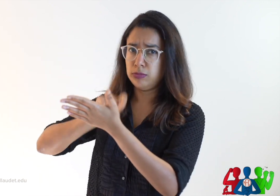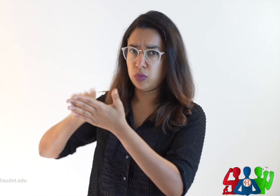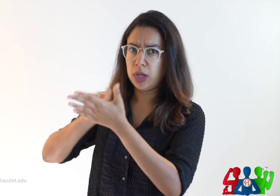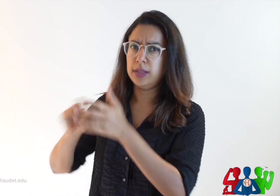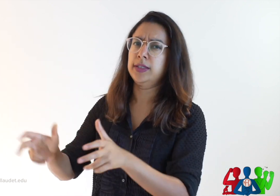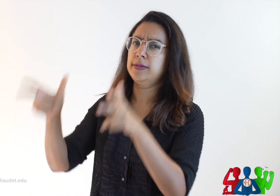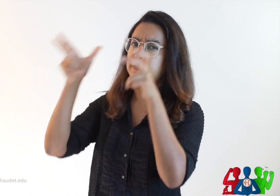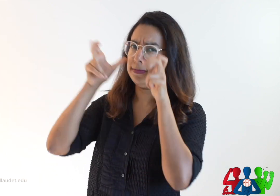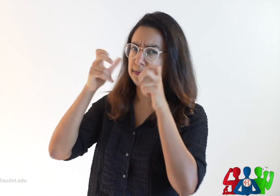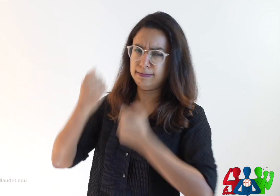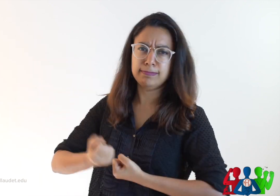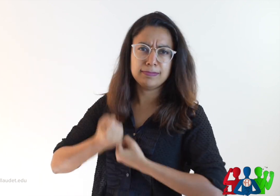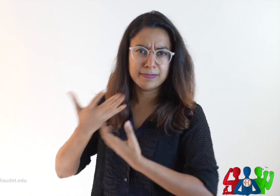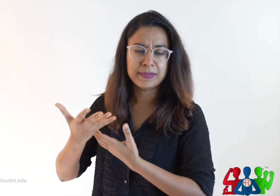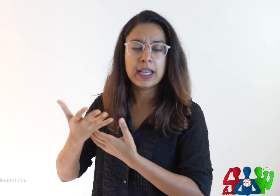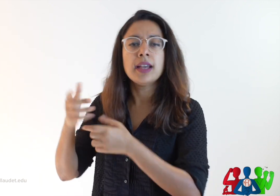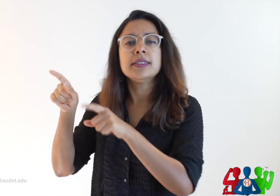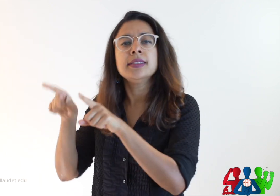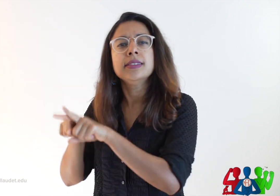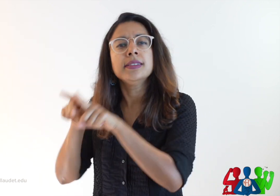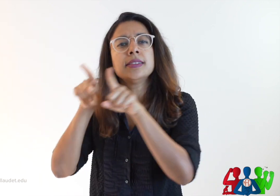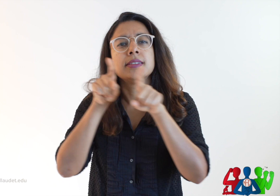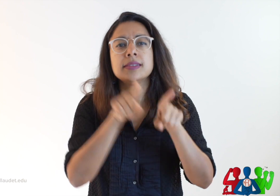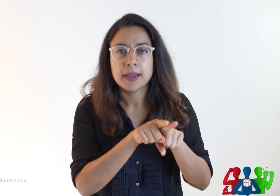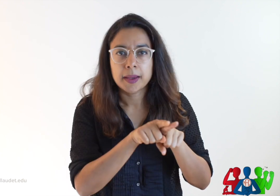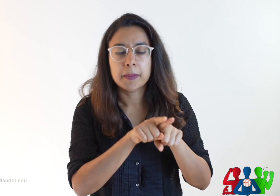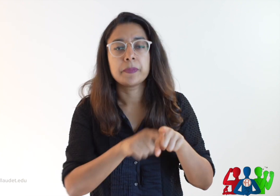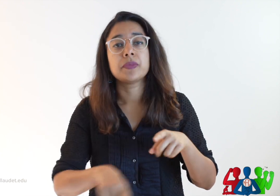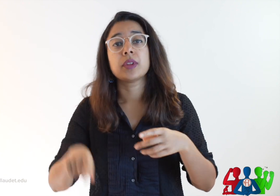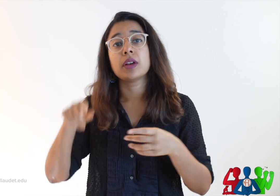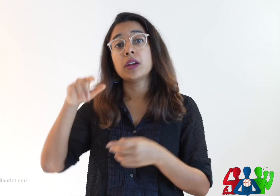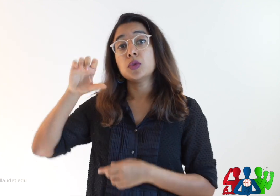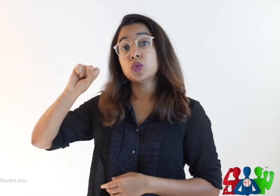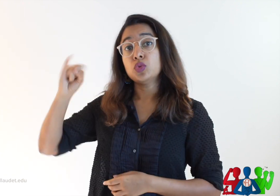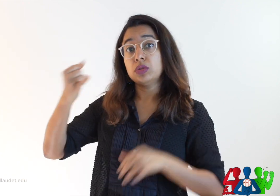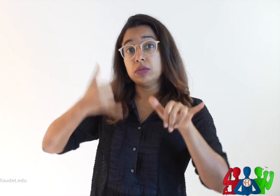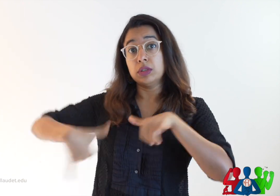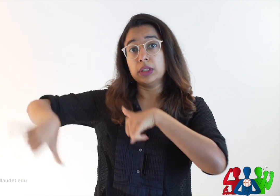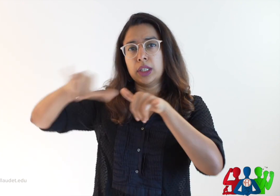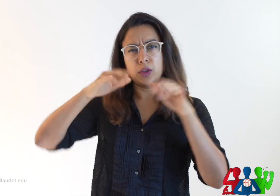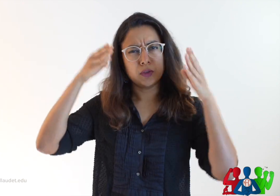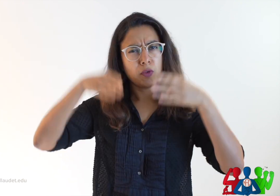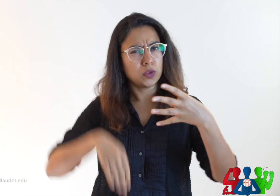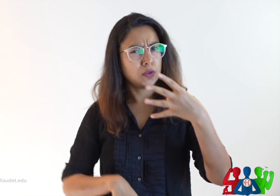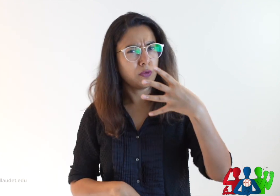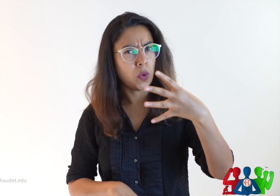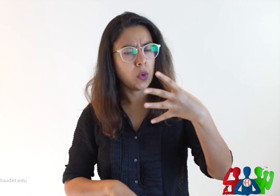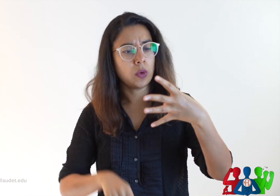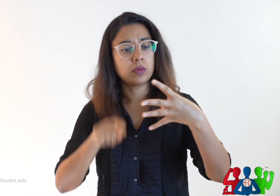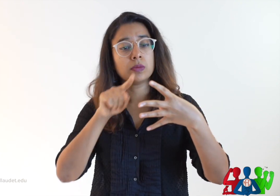Just as the common core state standards focus on four main areas, reading, writing, and both types